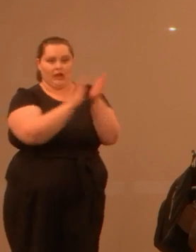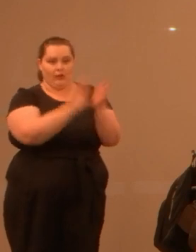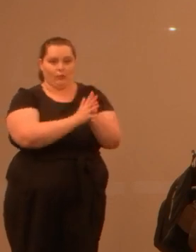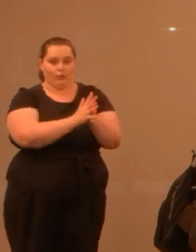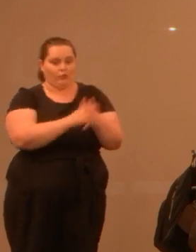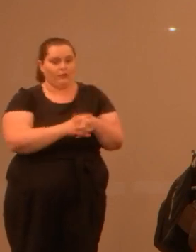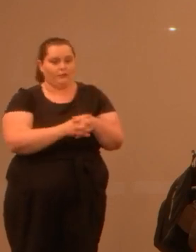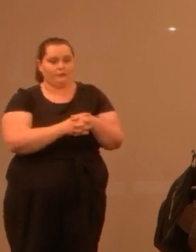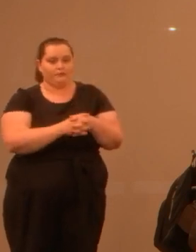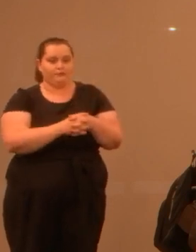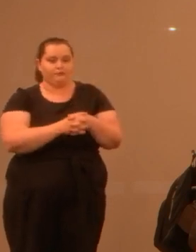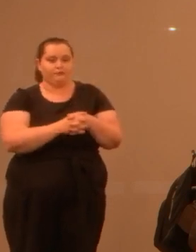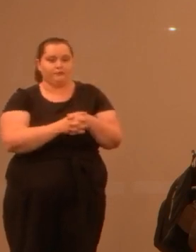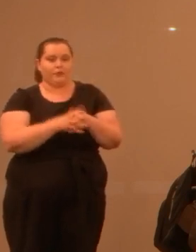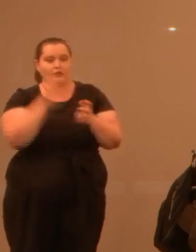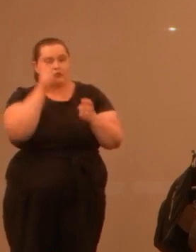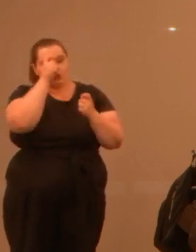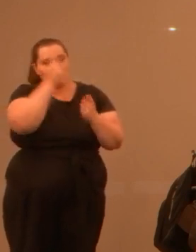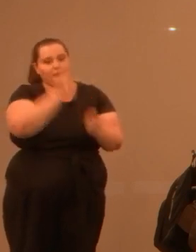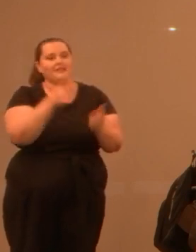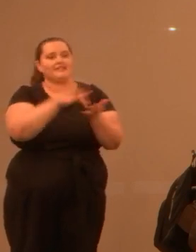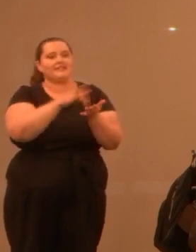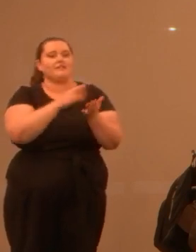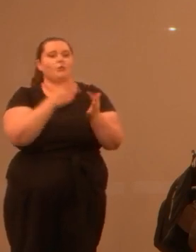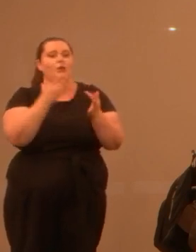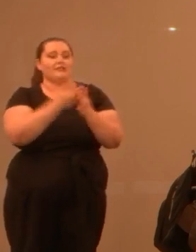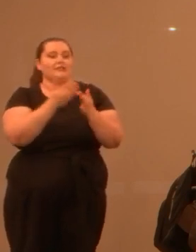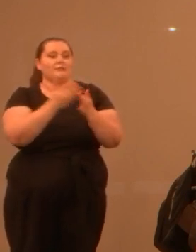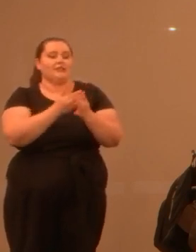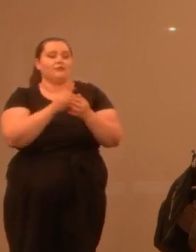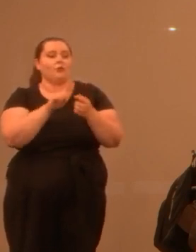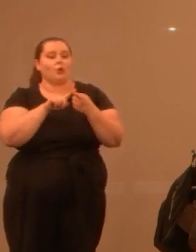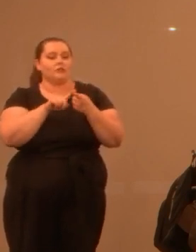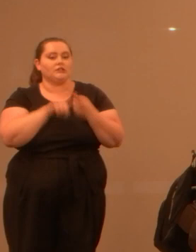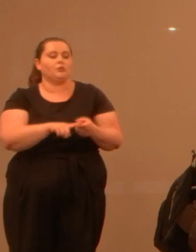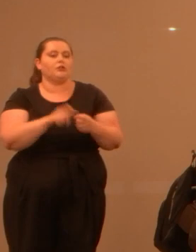Centre for Accessibility for continuing to ensure that digital accessibility